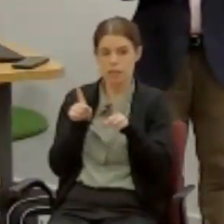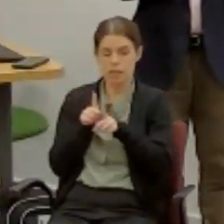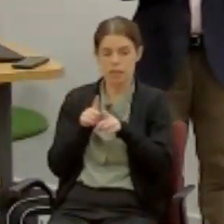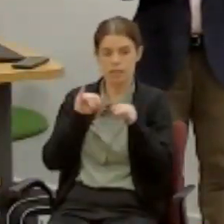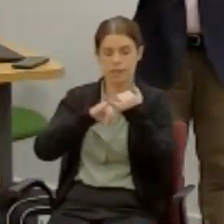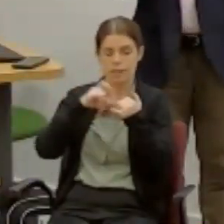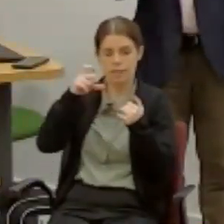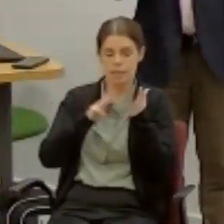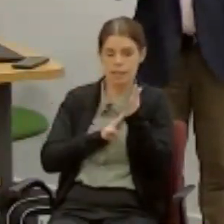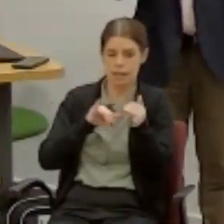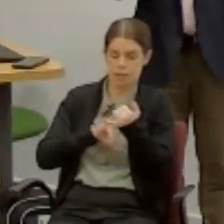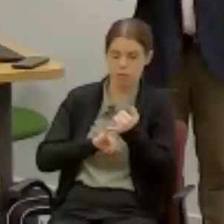And the I think there's been a change in DCMS they said we will direct the research for